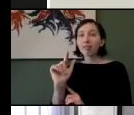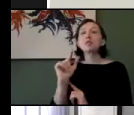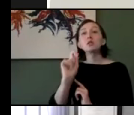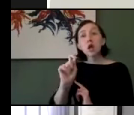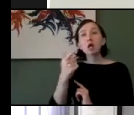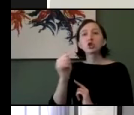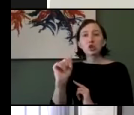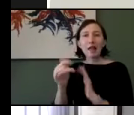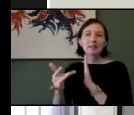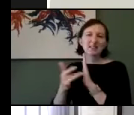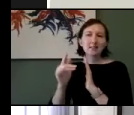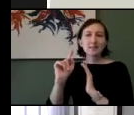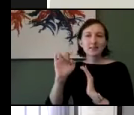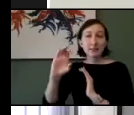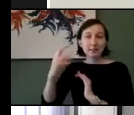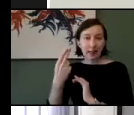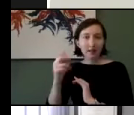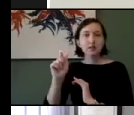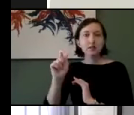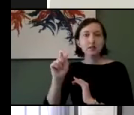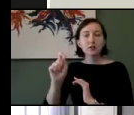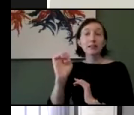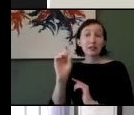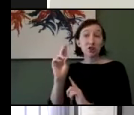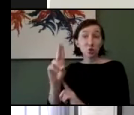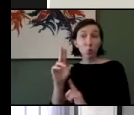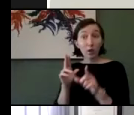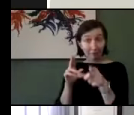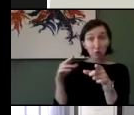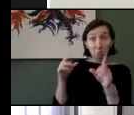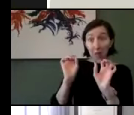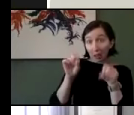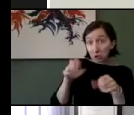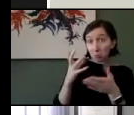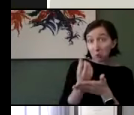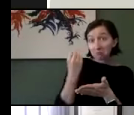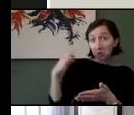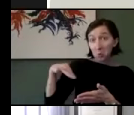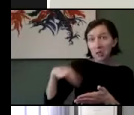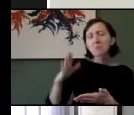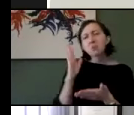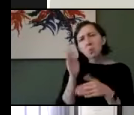Anyone eligible of credits will receive them within 2-6 weeks after the webinar.